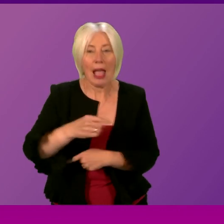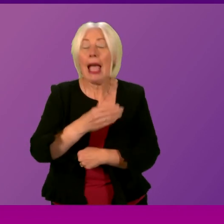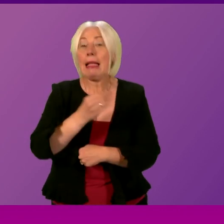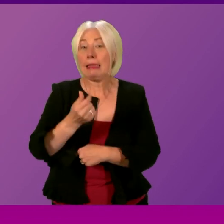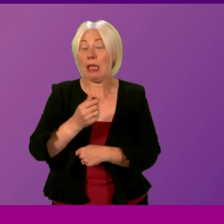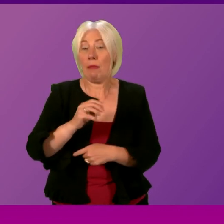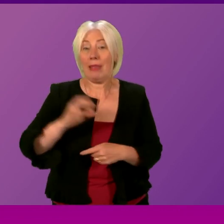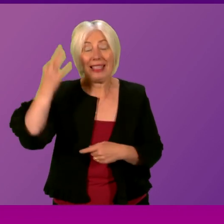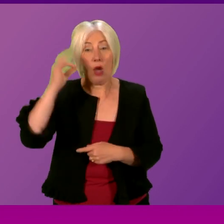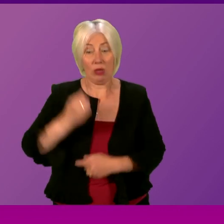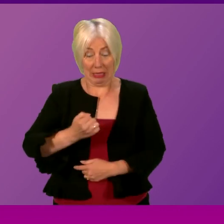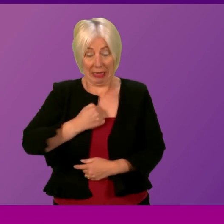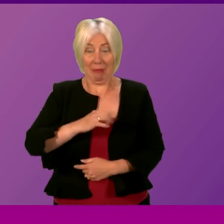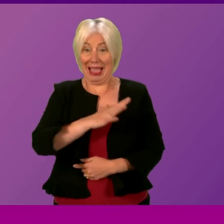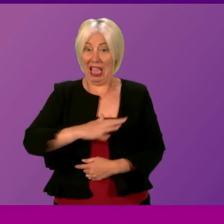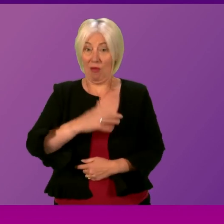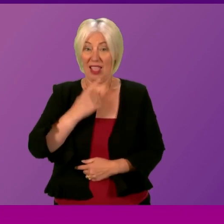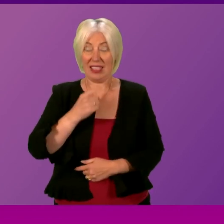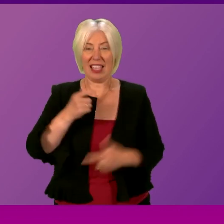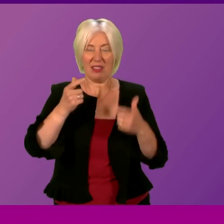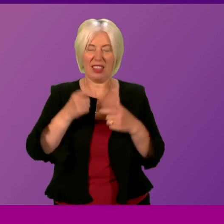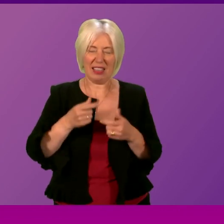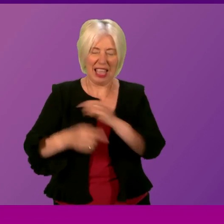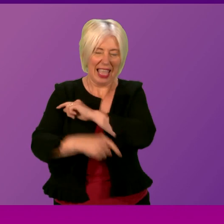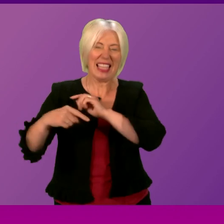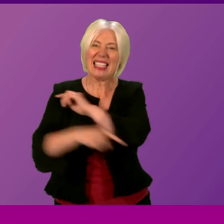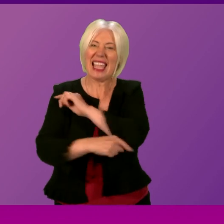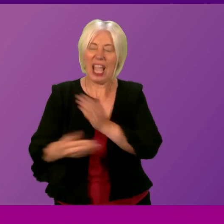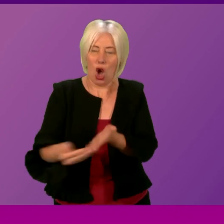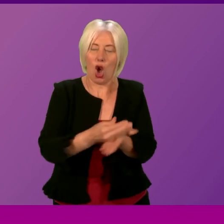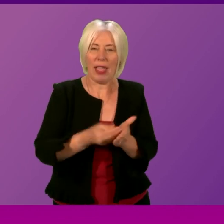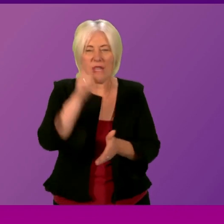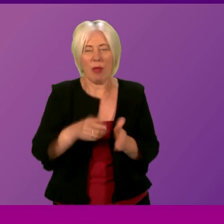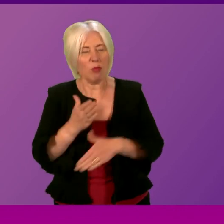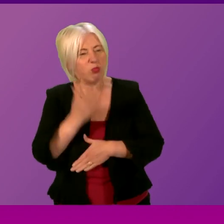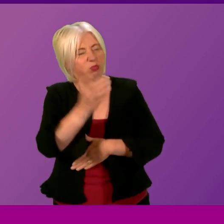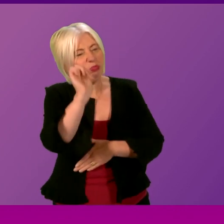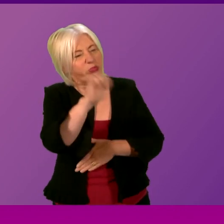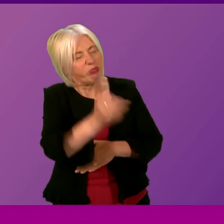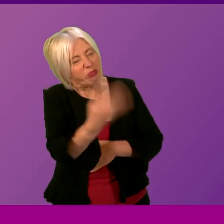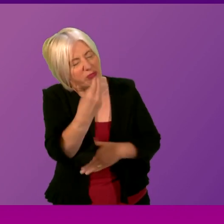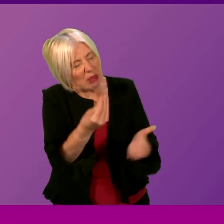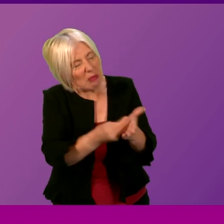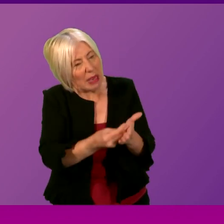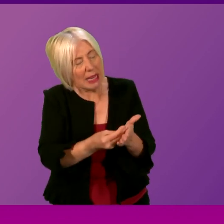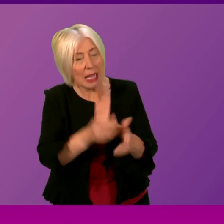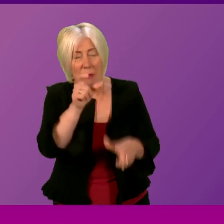are sending debt collectors to families’ doors, exacerbating unimaginable pressure, when those families are just trying to get by in a cost of living crisis.